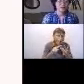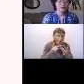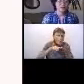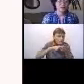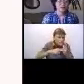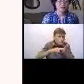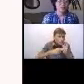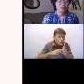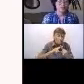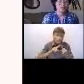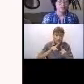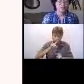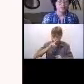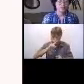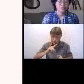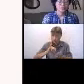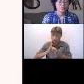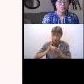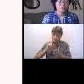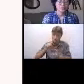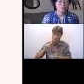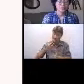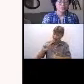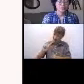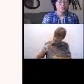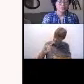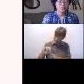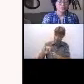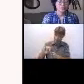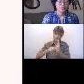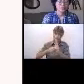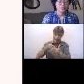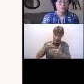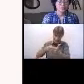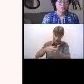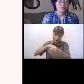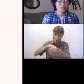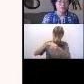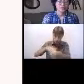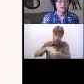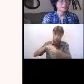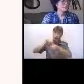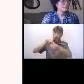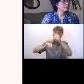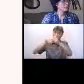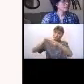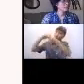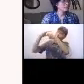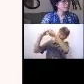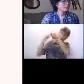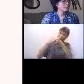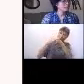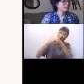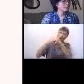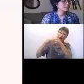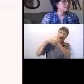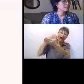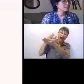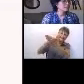having an anti-racist, equitable structure. So when we talk about anti-racism, anti-racism